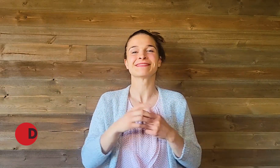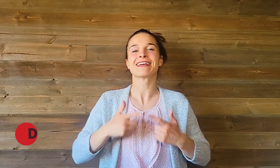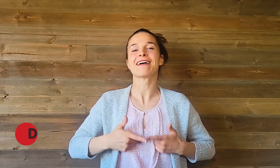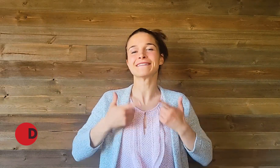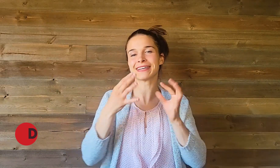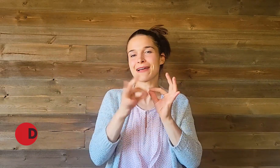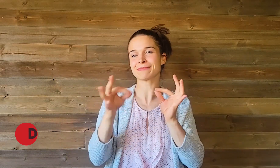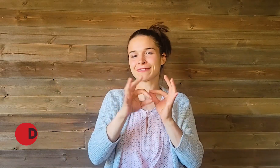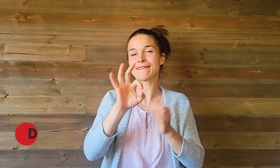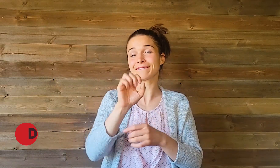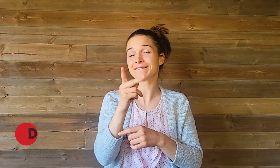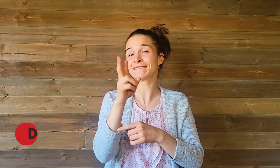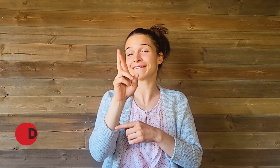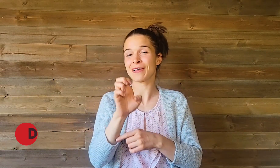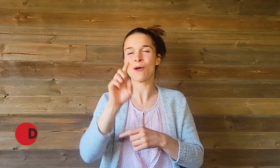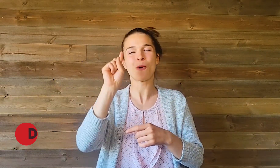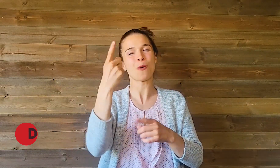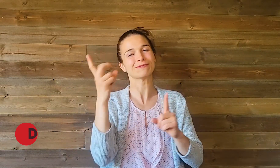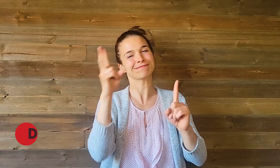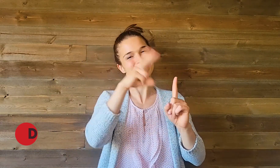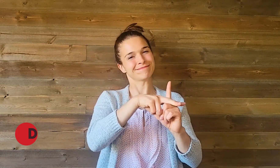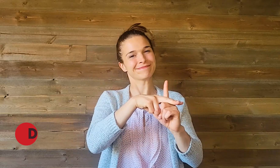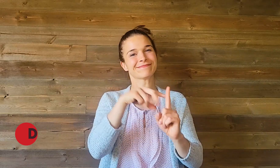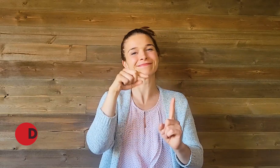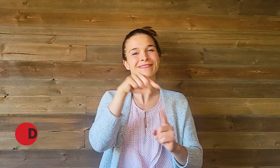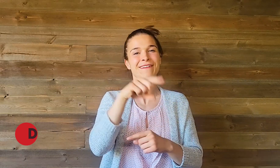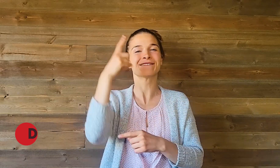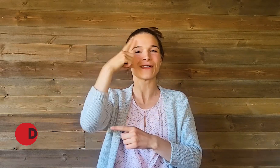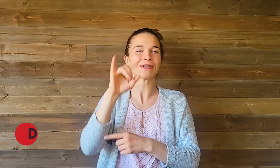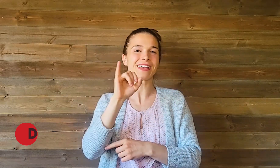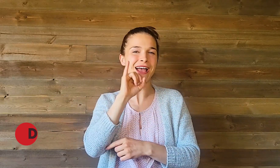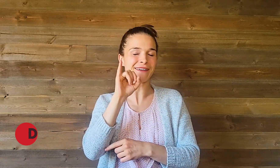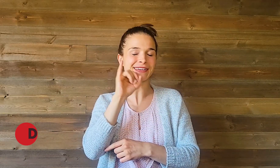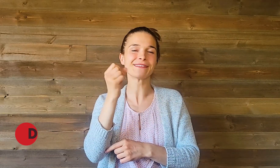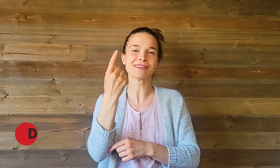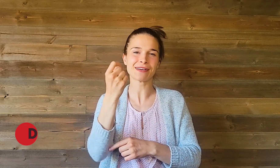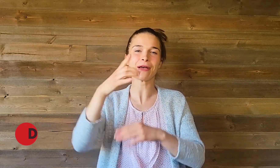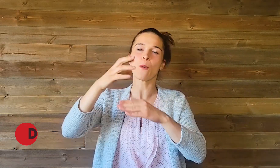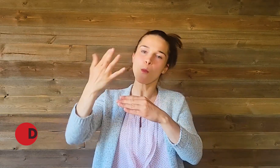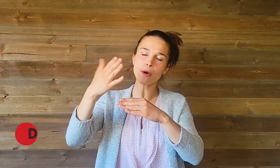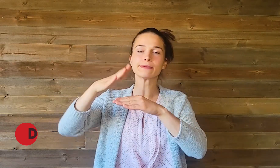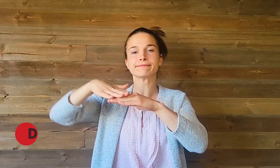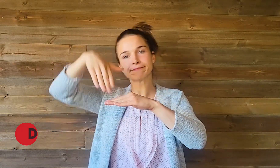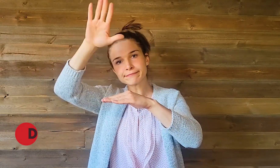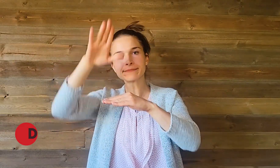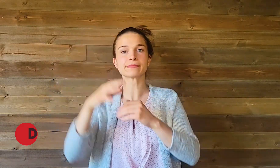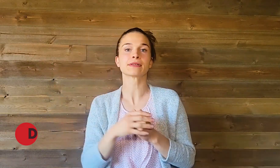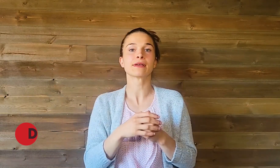Live Captions feature is compatible with iPhone 11 and later,